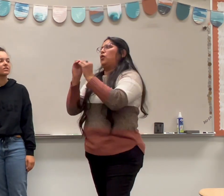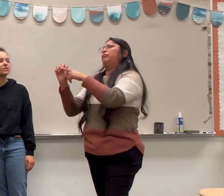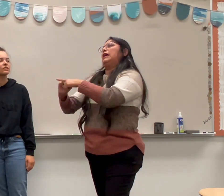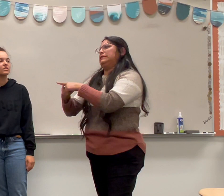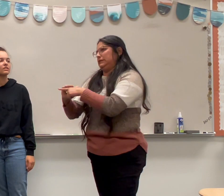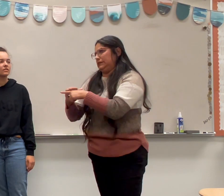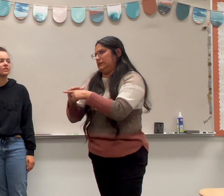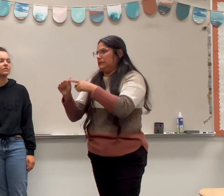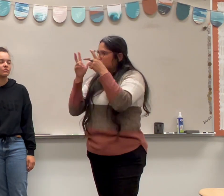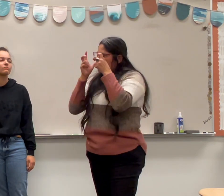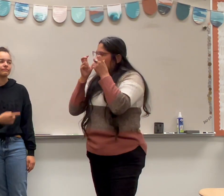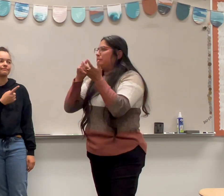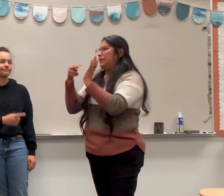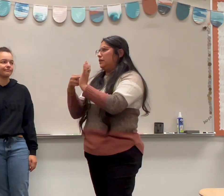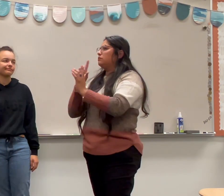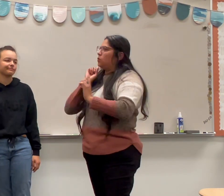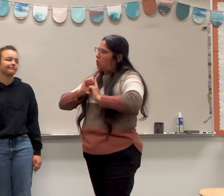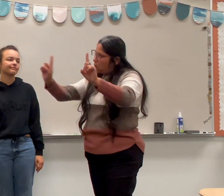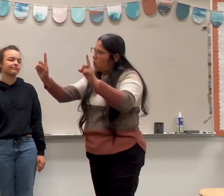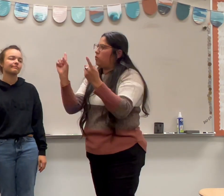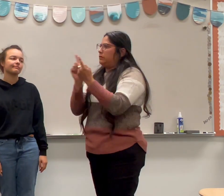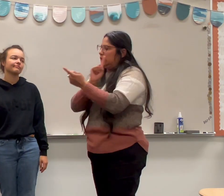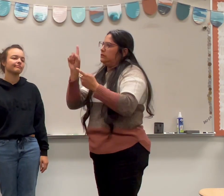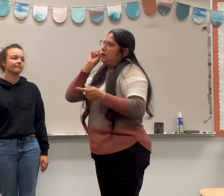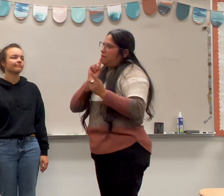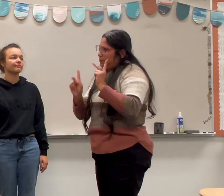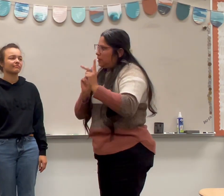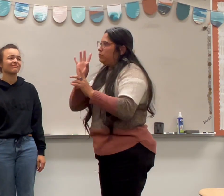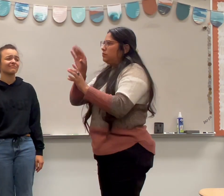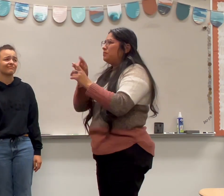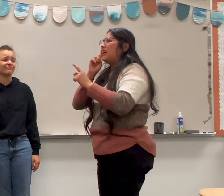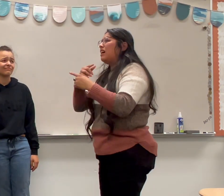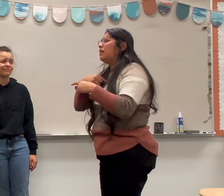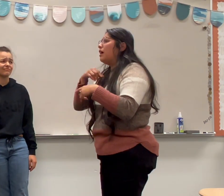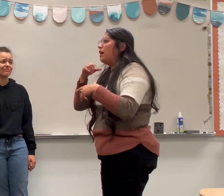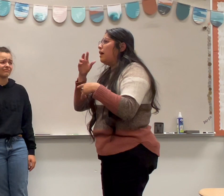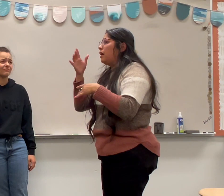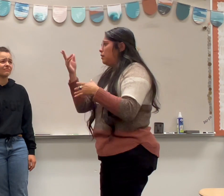are some interpreters out there that need more training that need more experience in their receptive skills to be able to actually interact with more deaf that are in the community